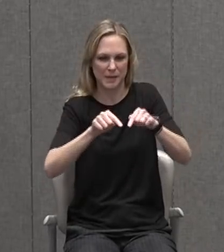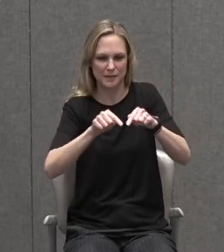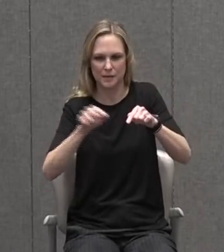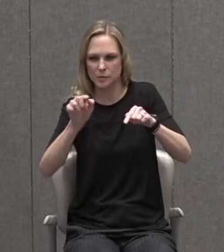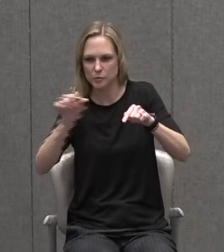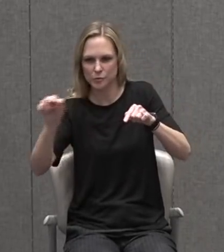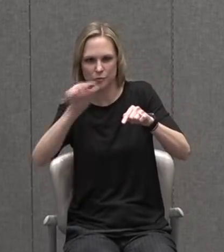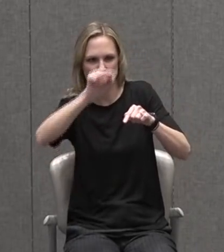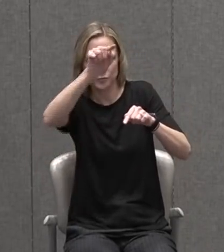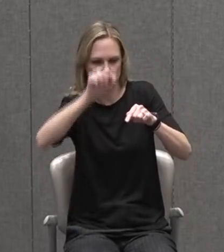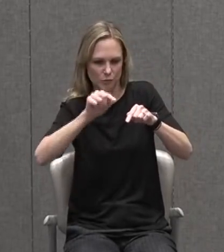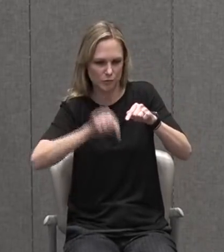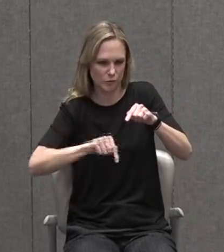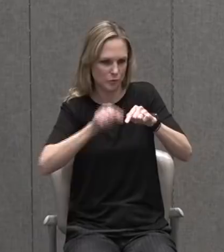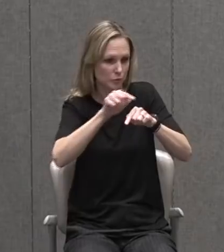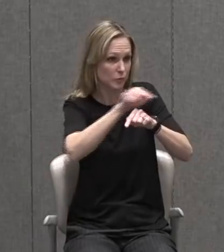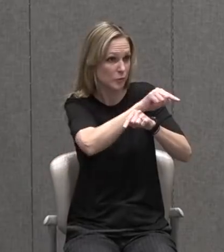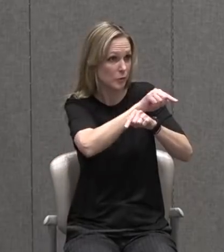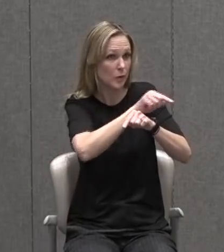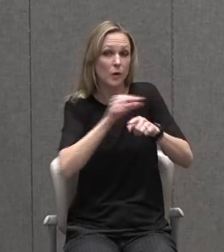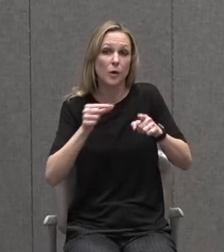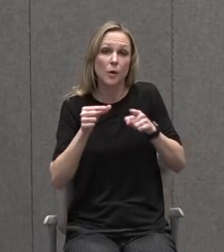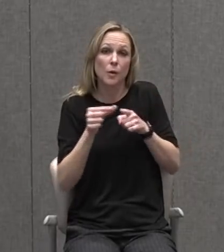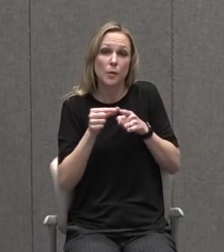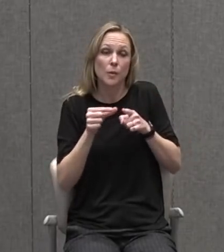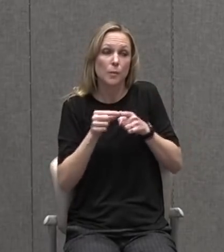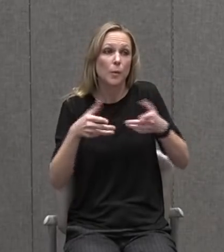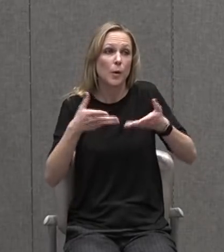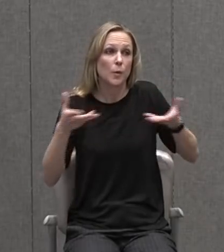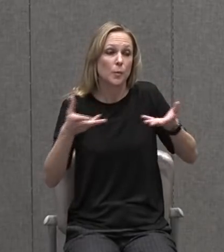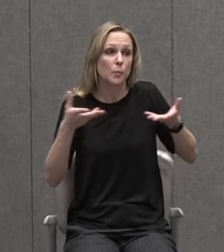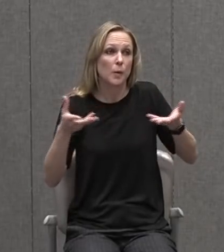So our word that we're working with is, expression.